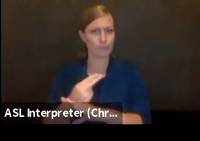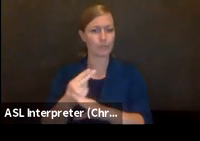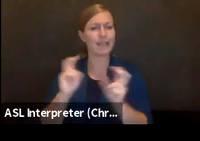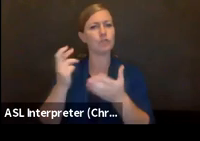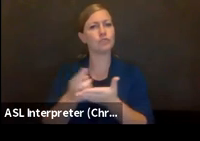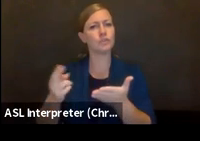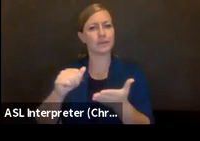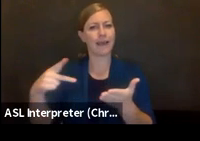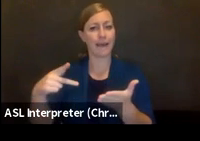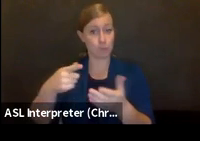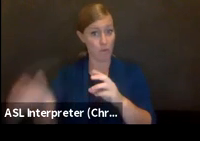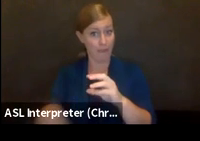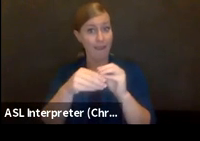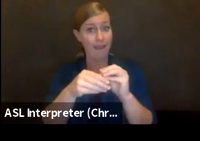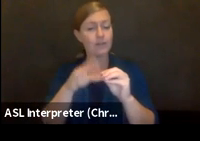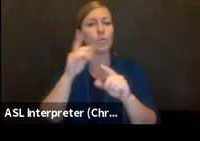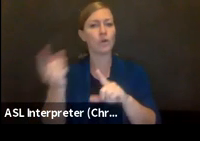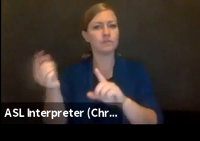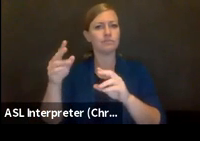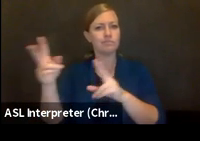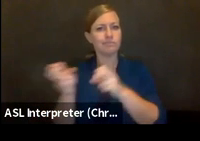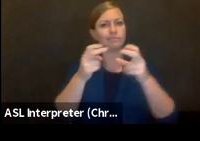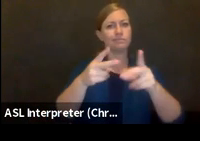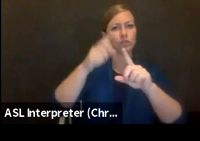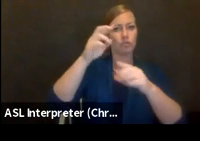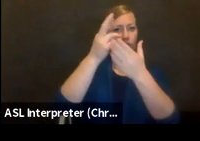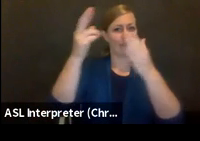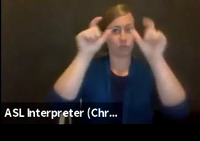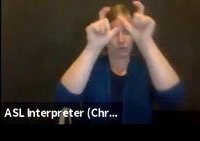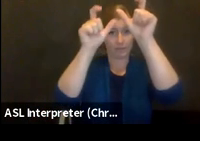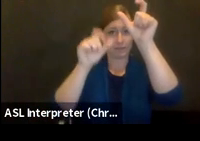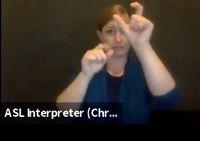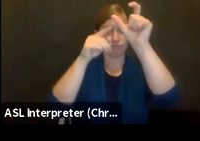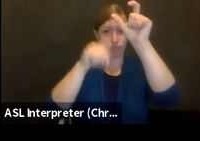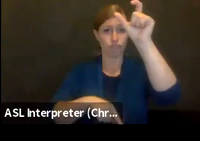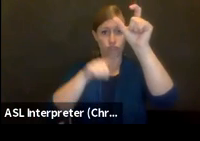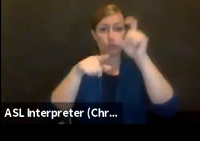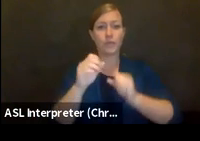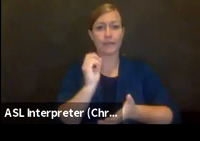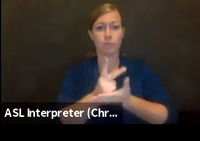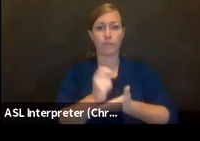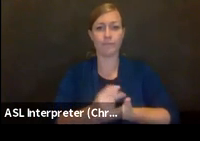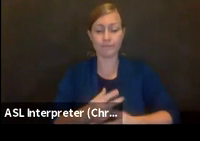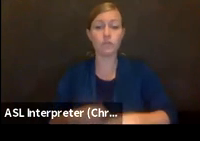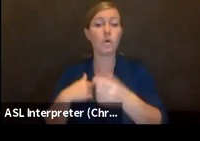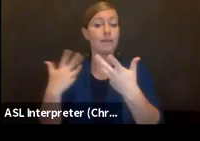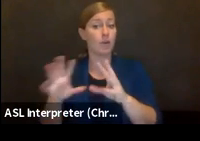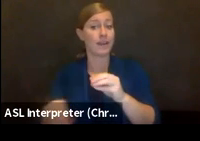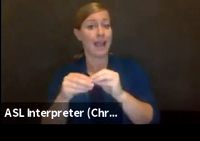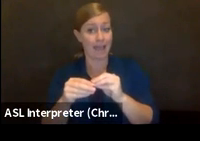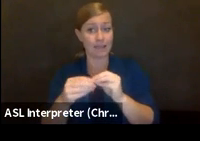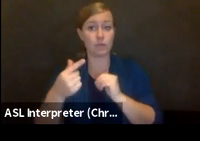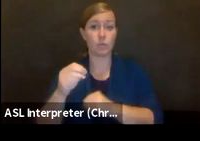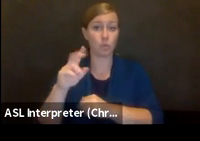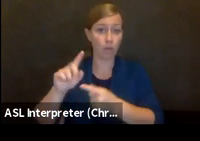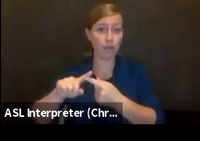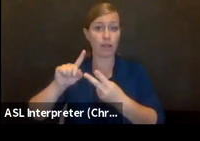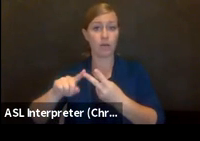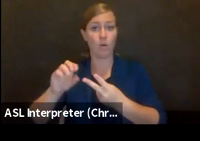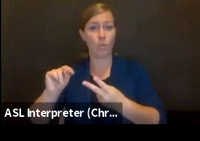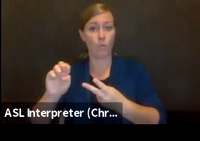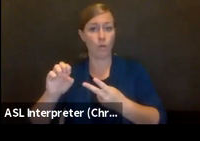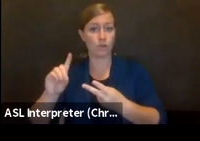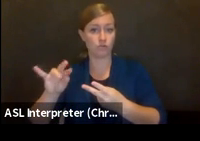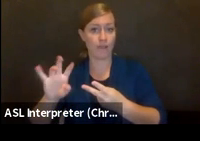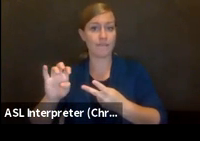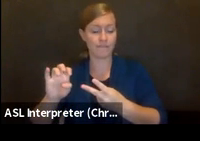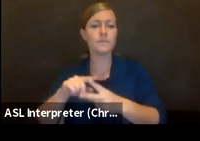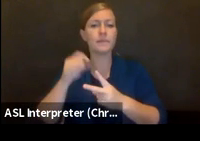ESD 189 - Amy Colburn: Will go into that resource tab where you can approve them. So I've already added Google and one drive, but just to see if I go to Google Drive resource app.